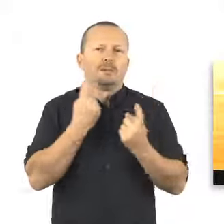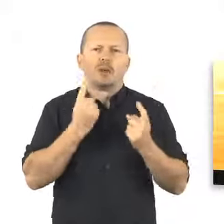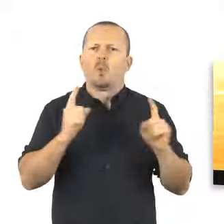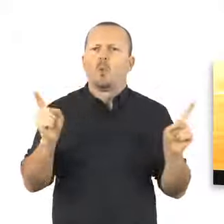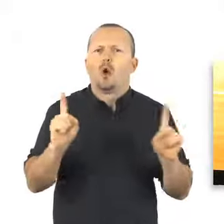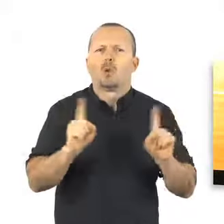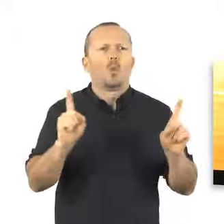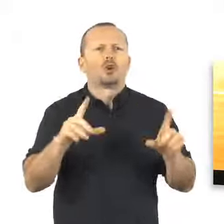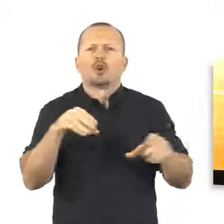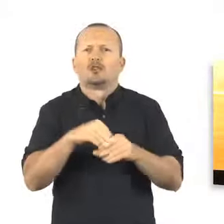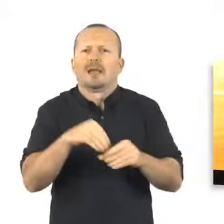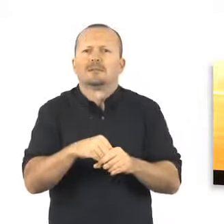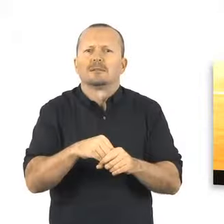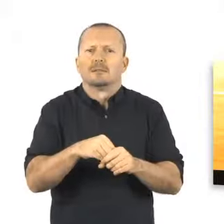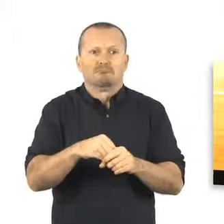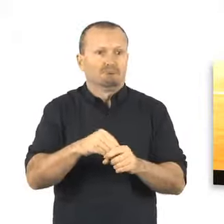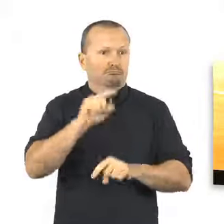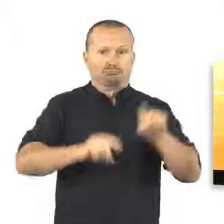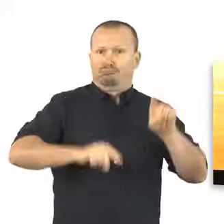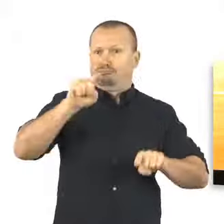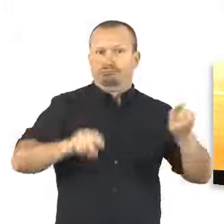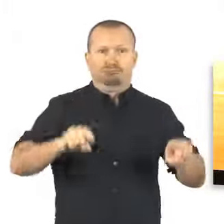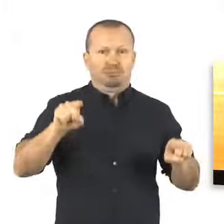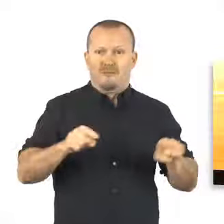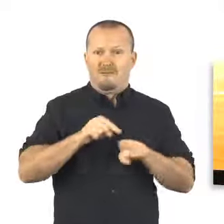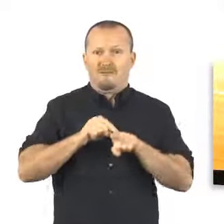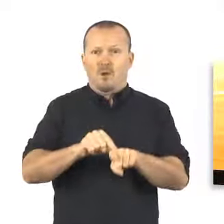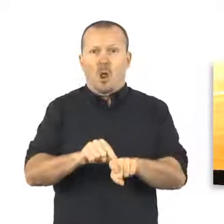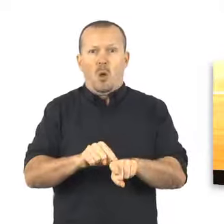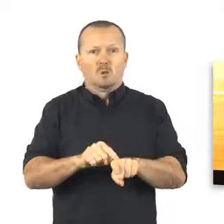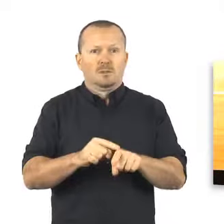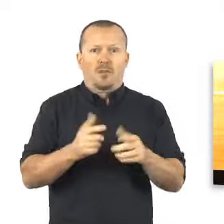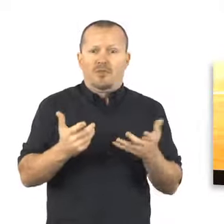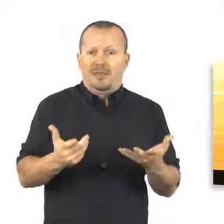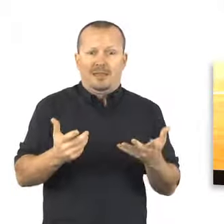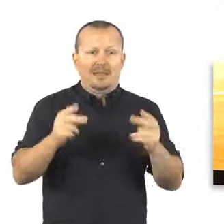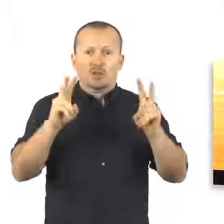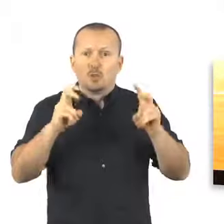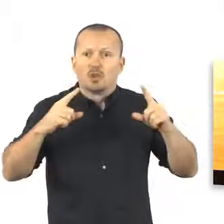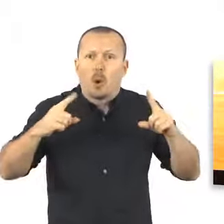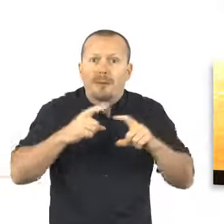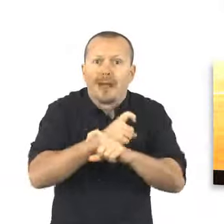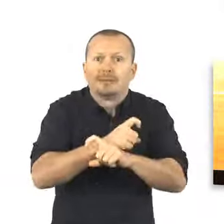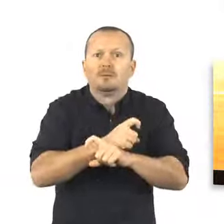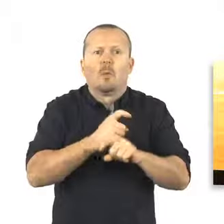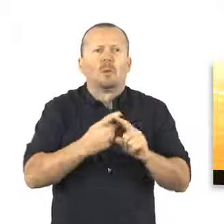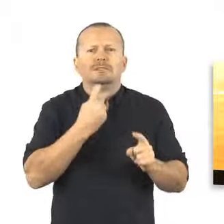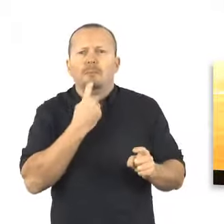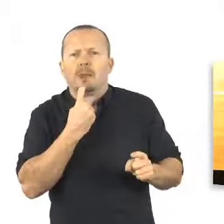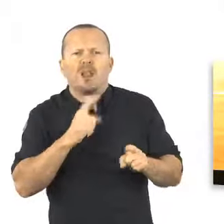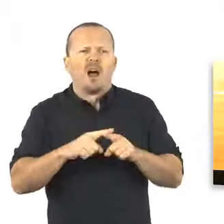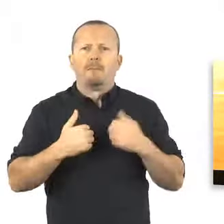So we’re thinking about what, what content, and that will vary according to how complex